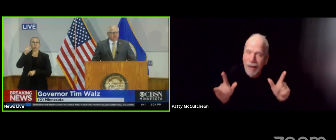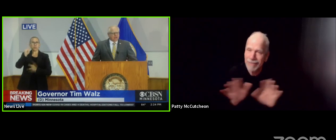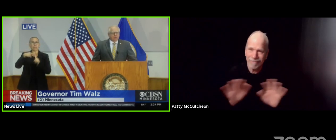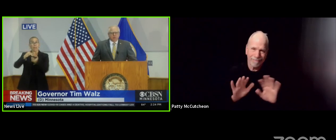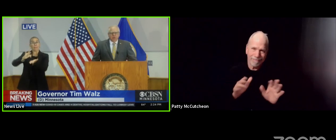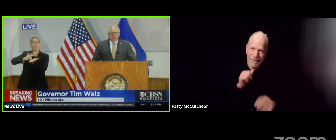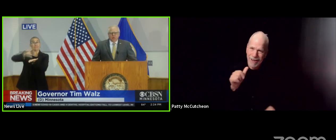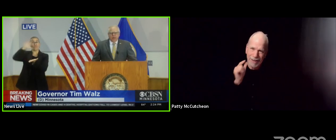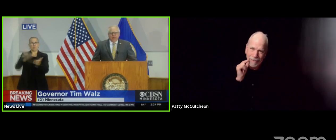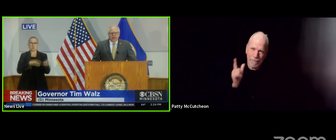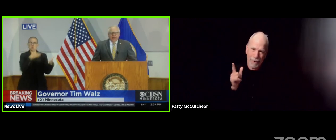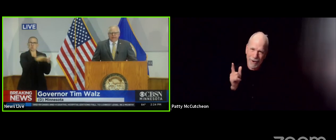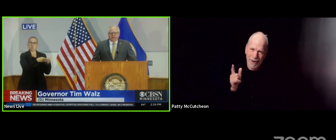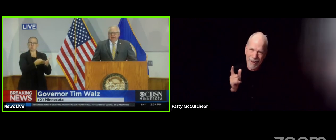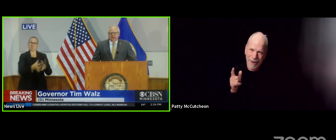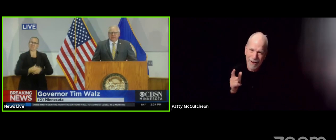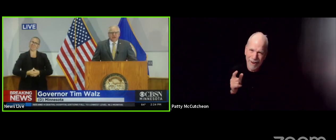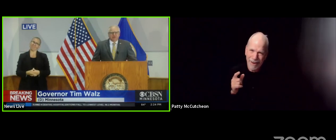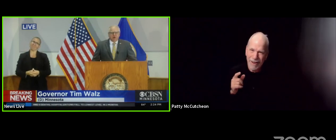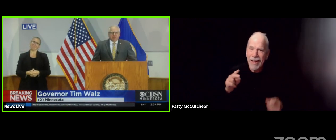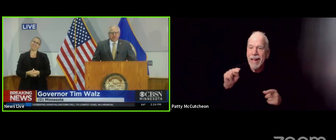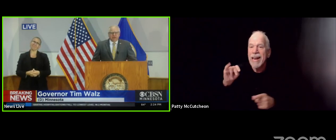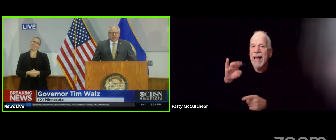LAST TEXT WAS, WE WILL WIN. AND TODAY IS NOT PHARMA'S DAY.